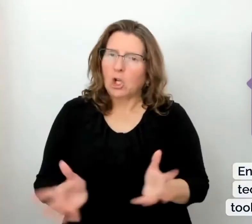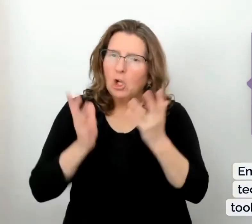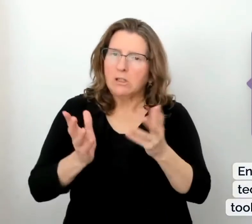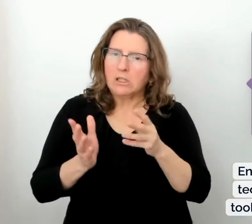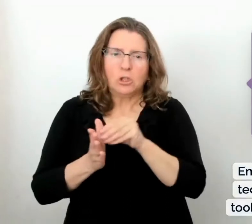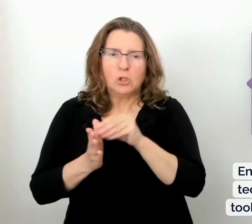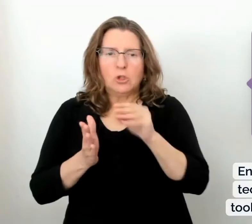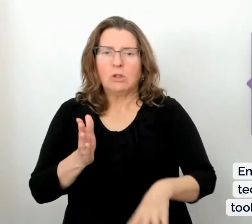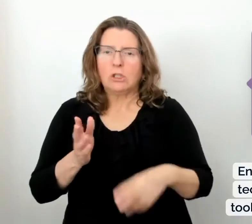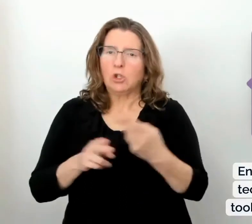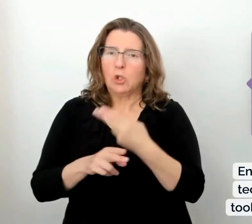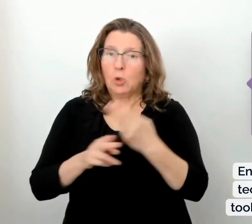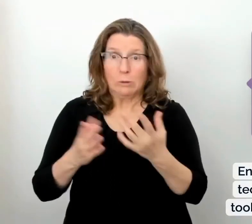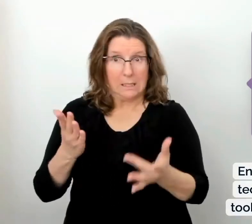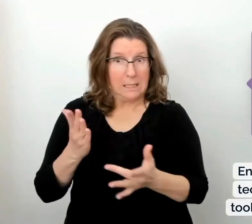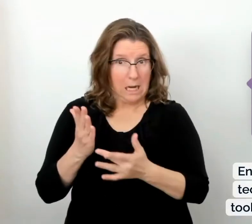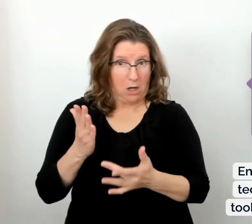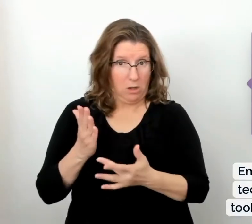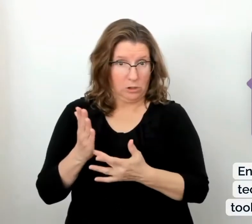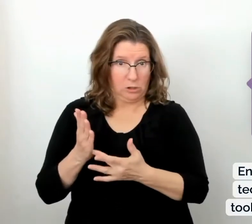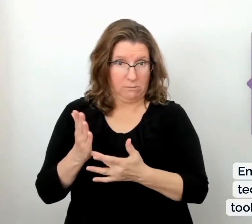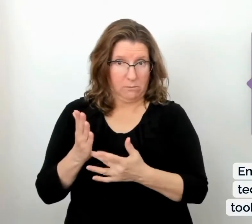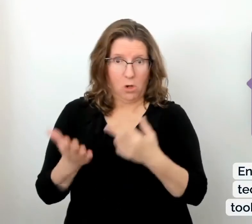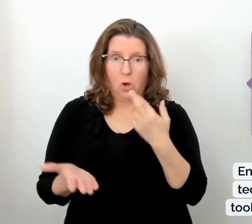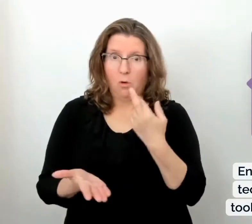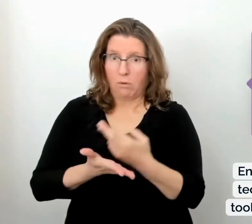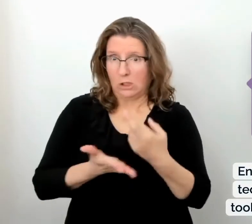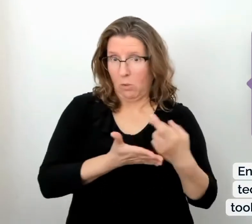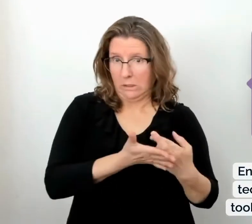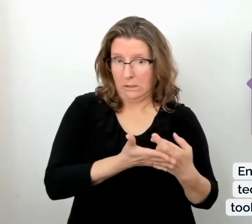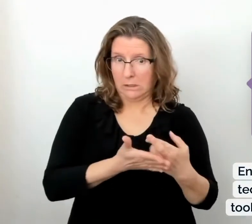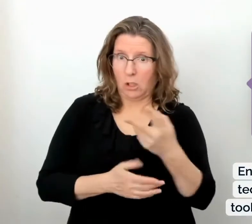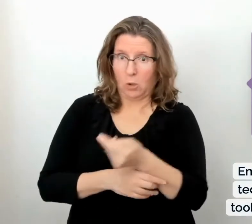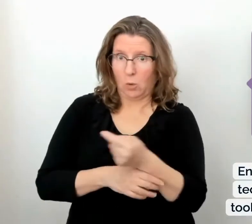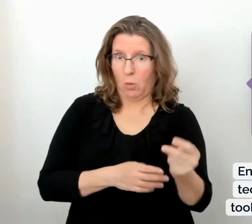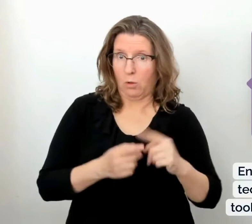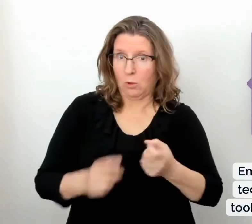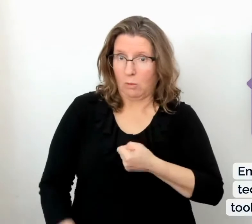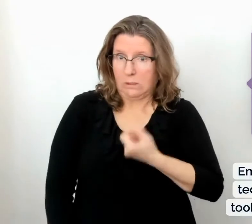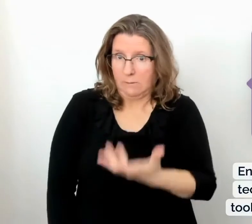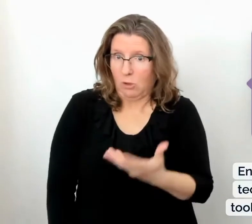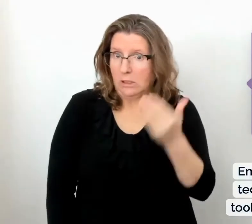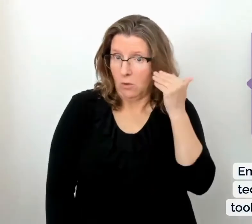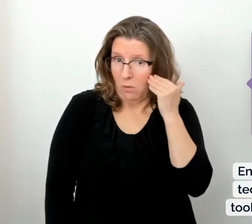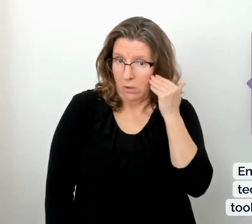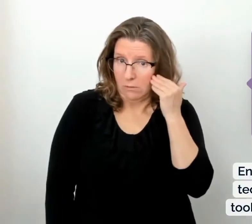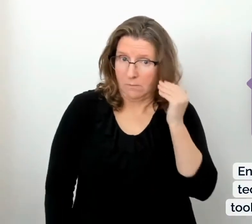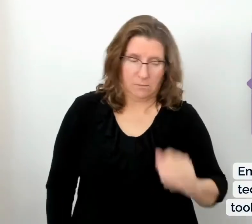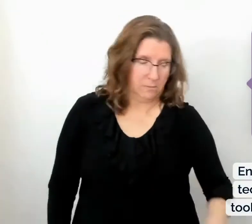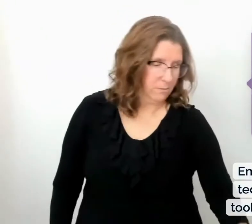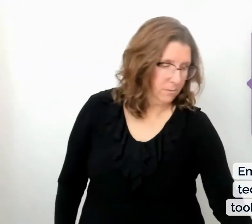Encourage students to use technology, resources and other tools to express their knowledge.